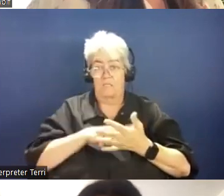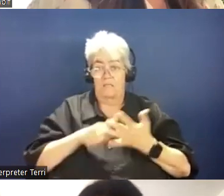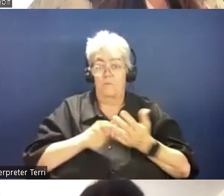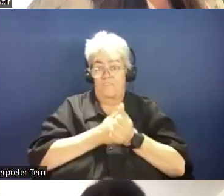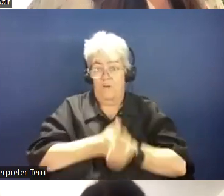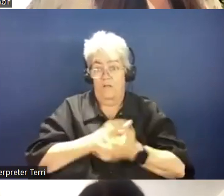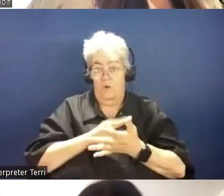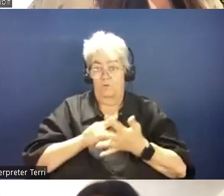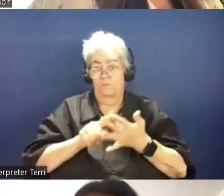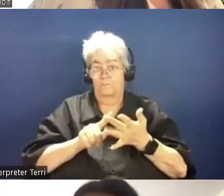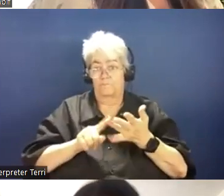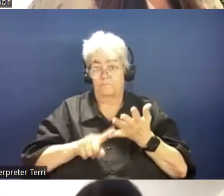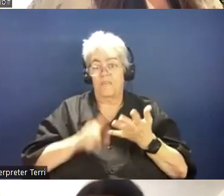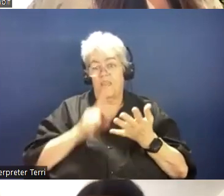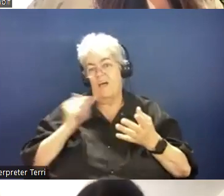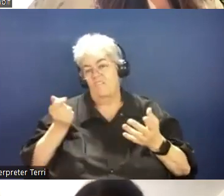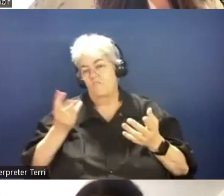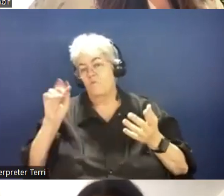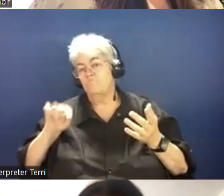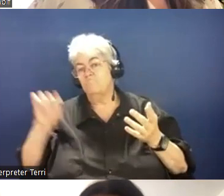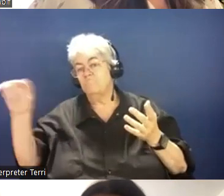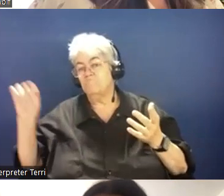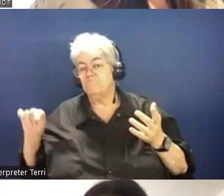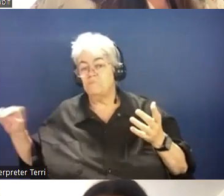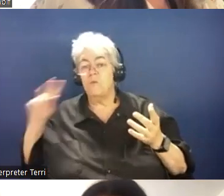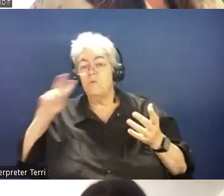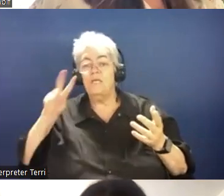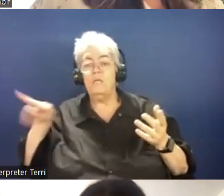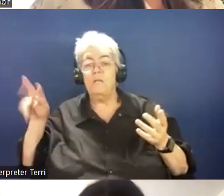as well as a handful of others that we did keep an eye on and did not pass.